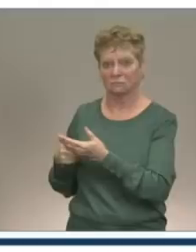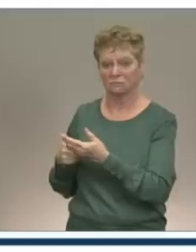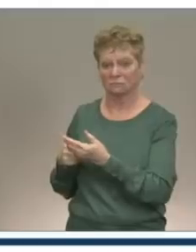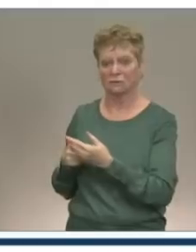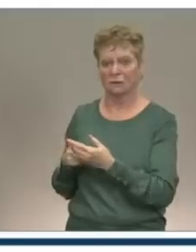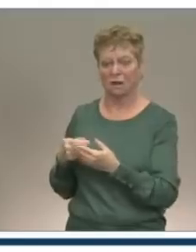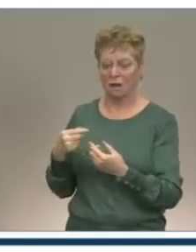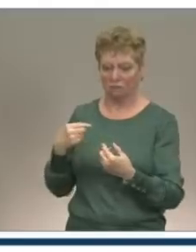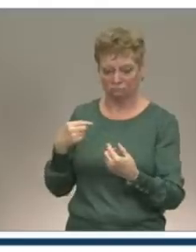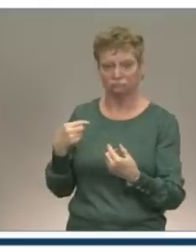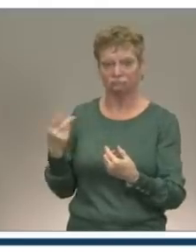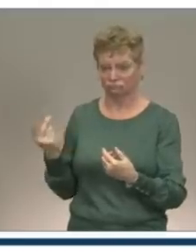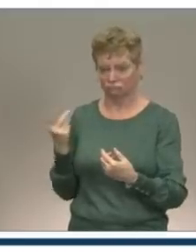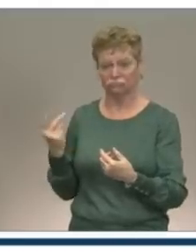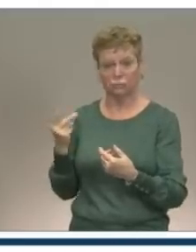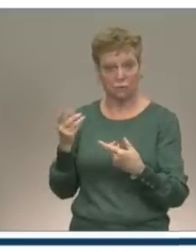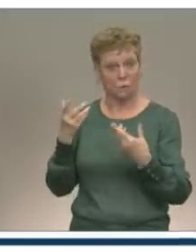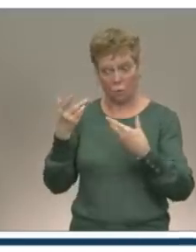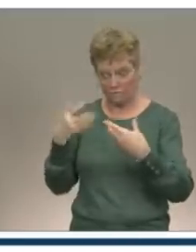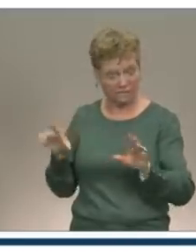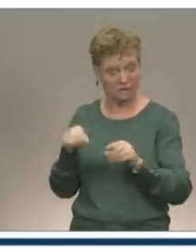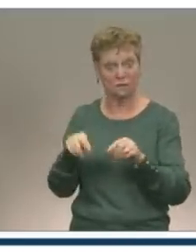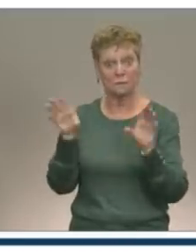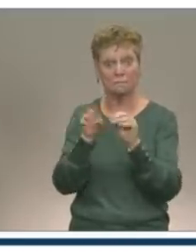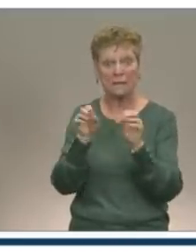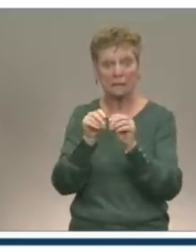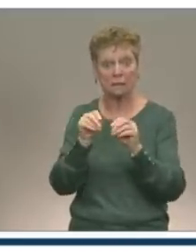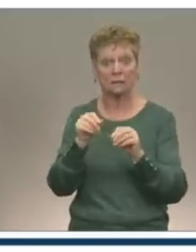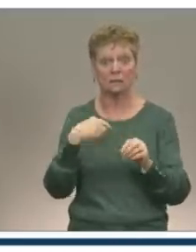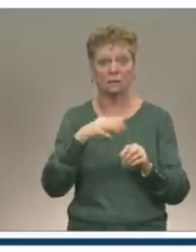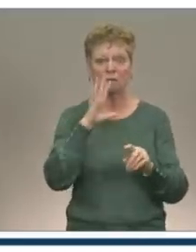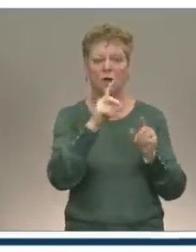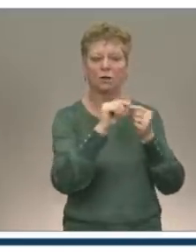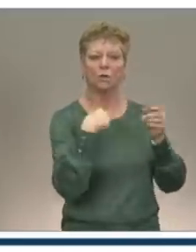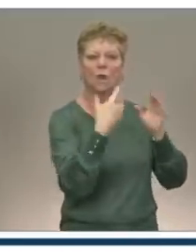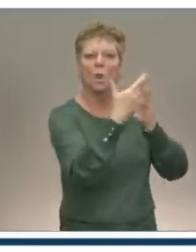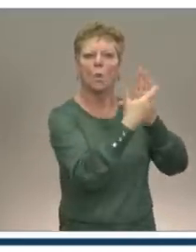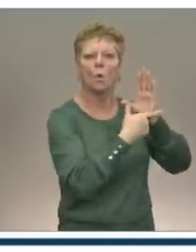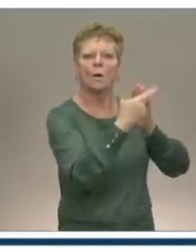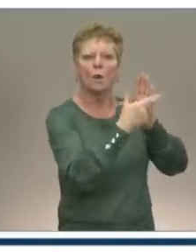to go after this i'm going to talk to uh my legal supports and how we make those changes in the